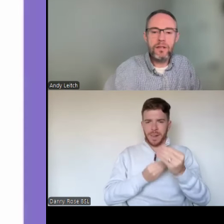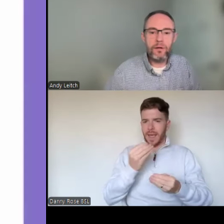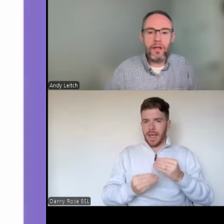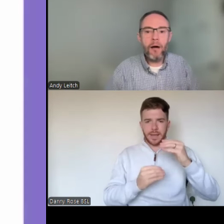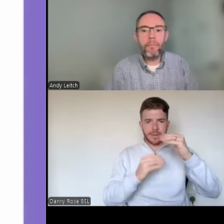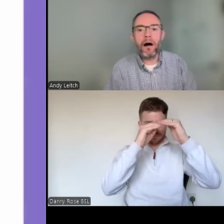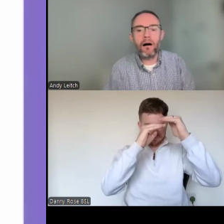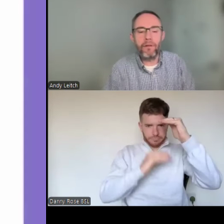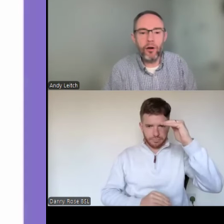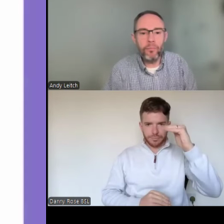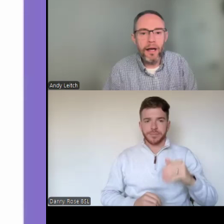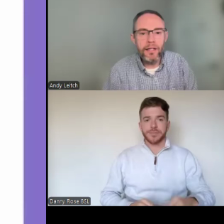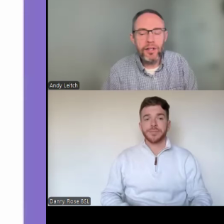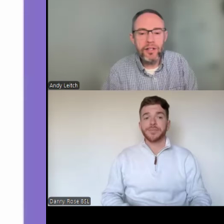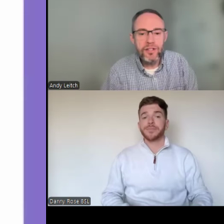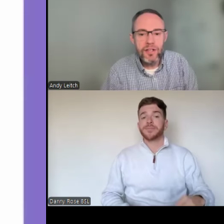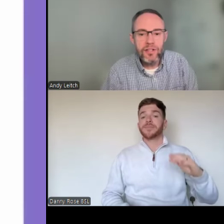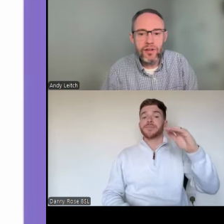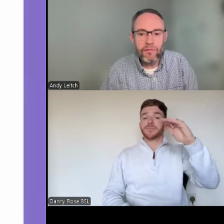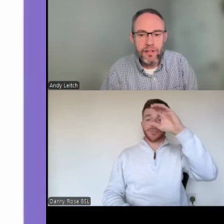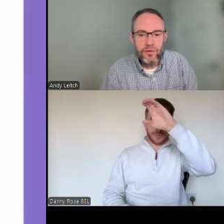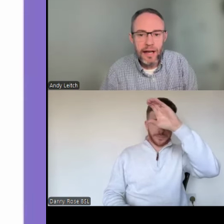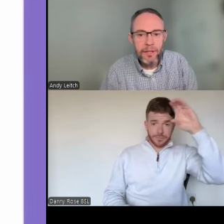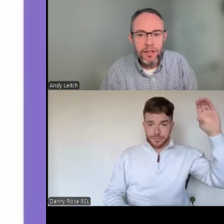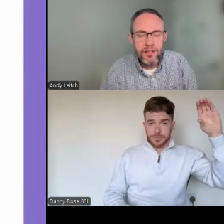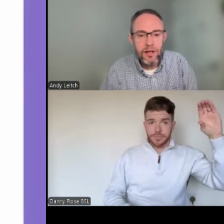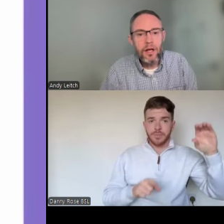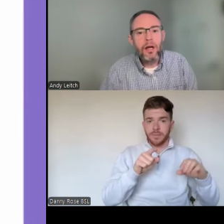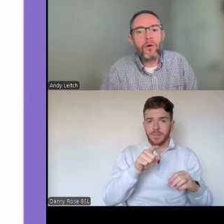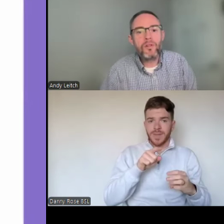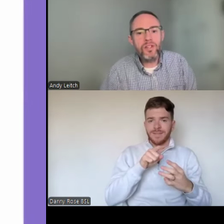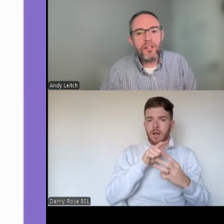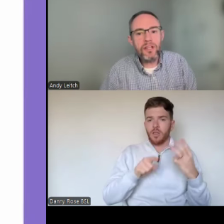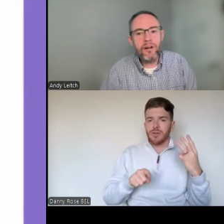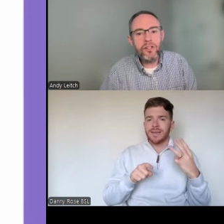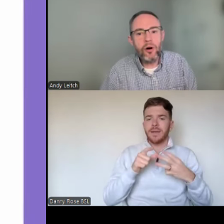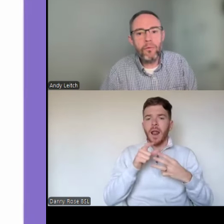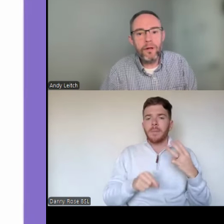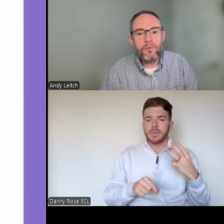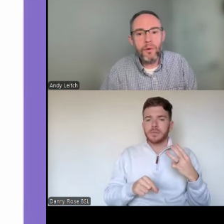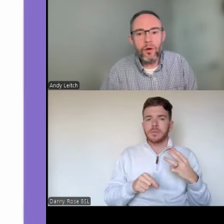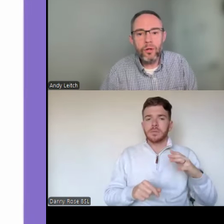The upper part of the homepage consists of these three elements. We're starting at the very top with what we call